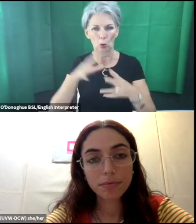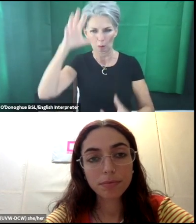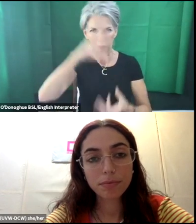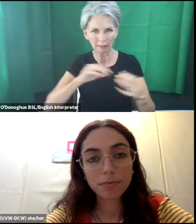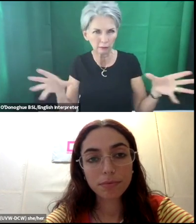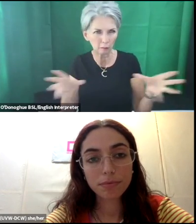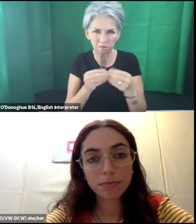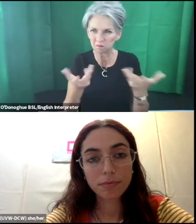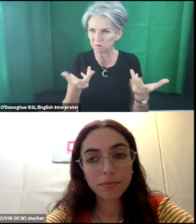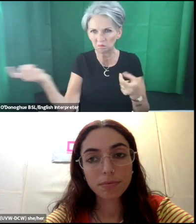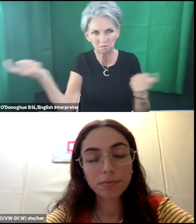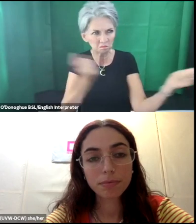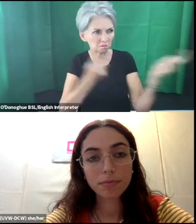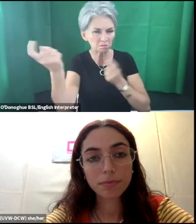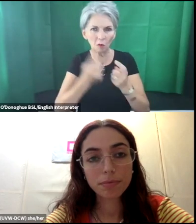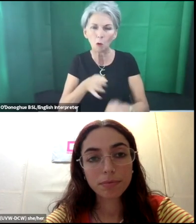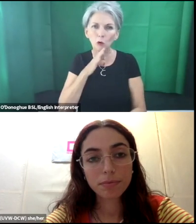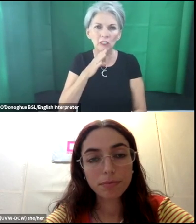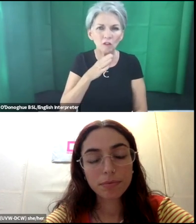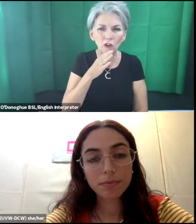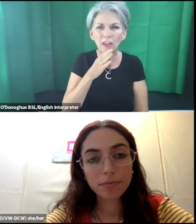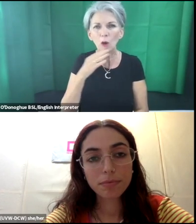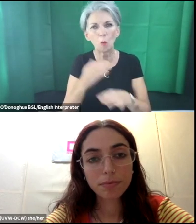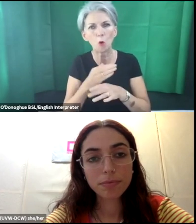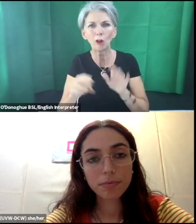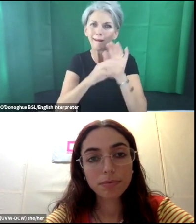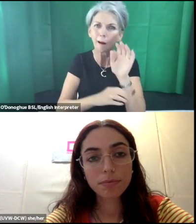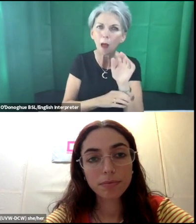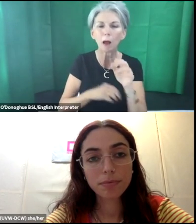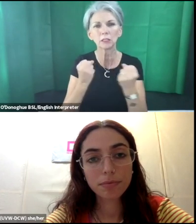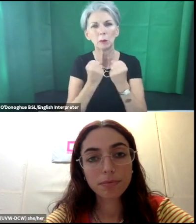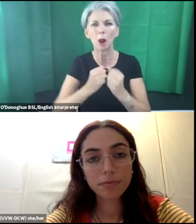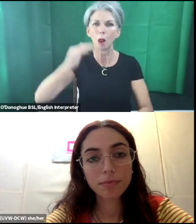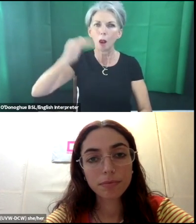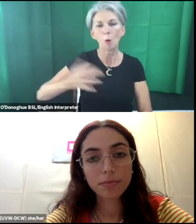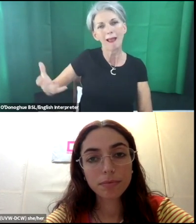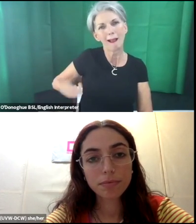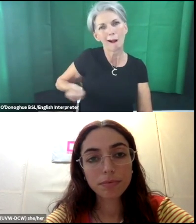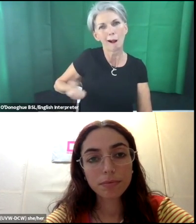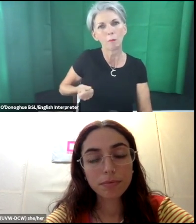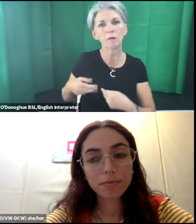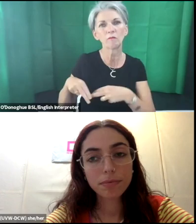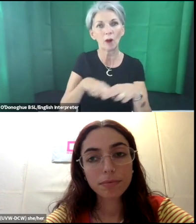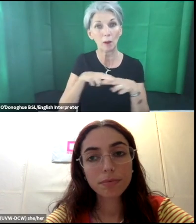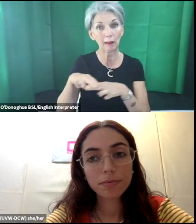working class people and we represent low and middle income families. We try to bring them together so that we can have more political